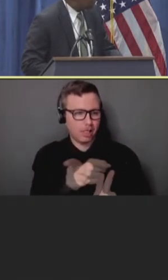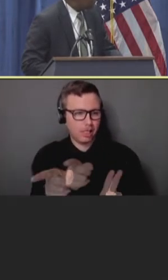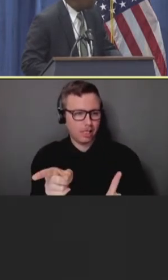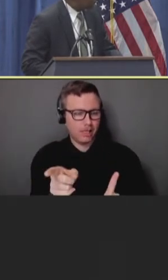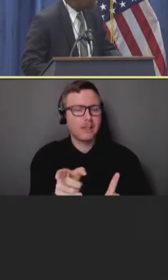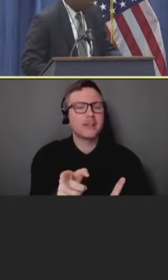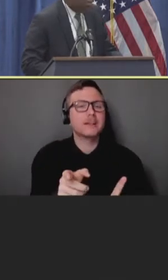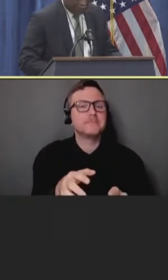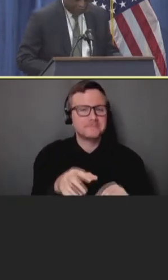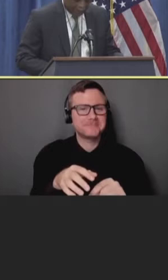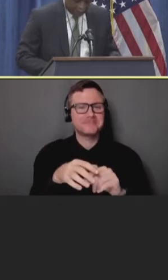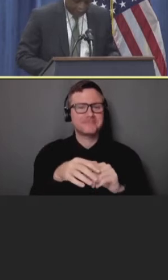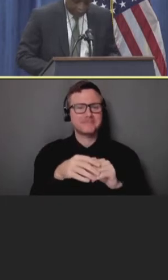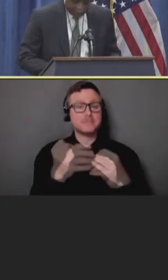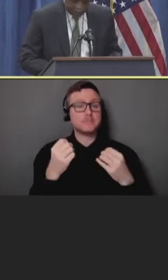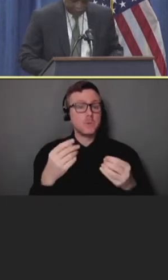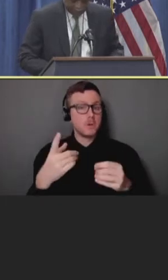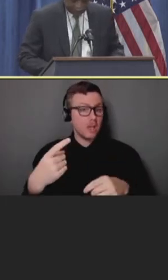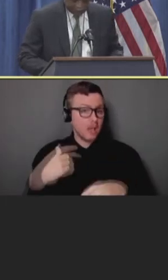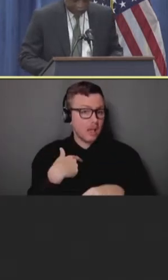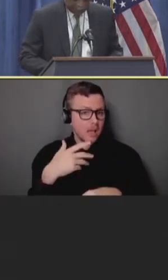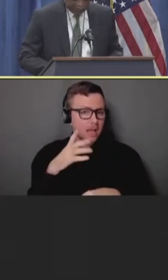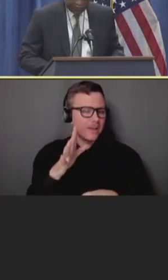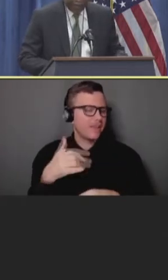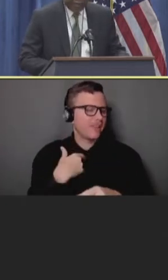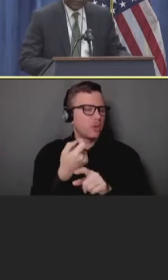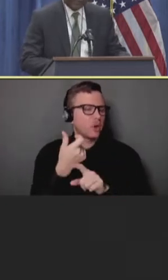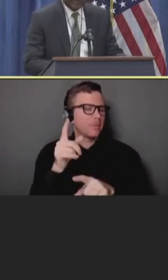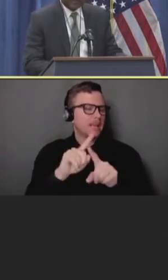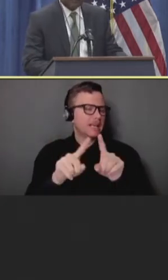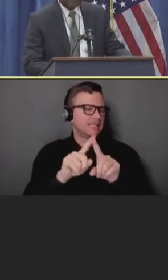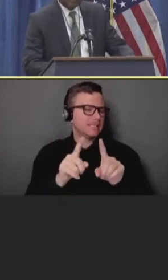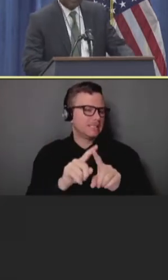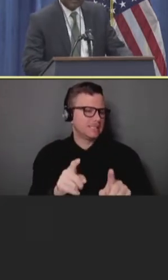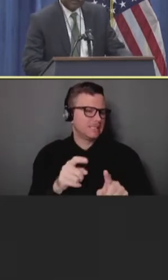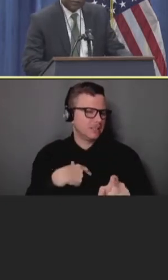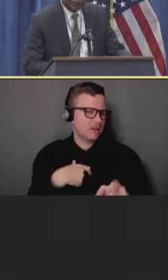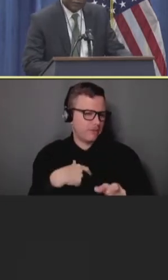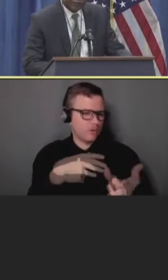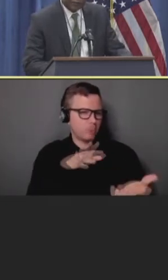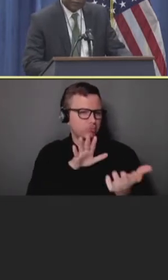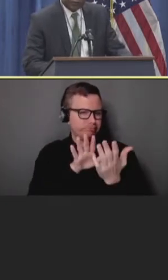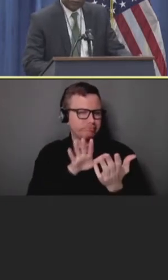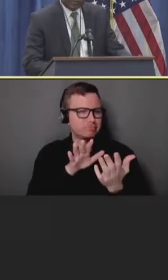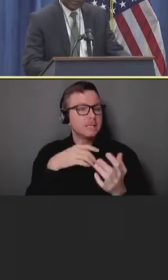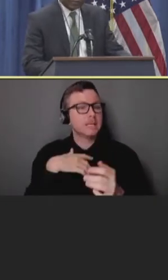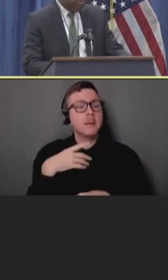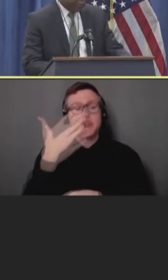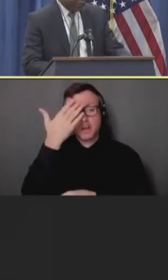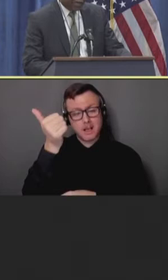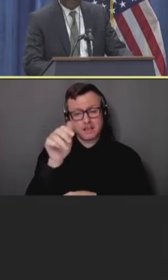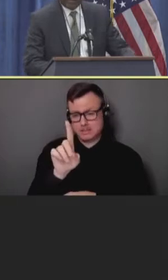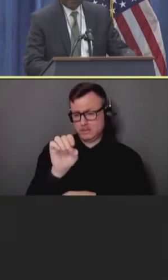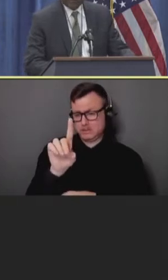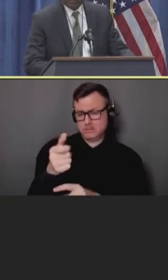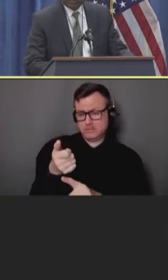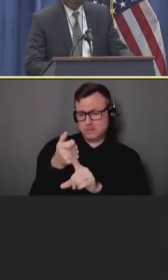So I'm going to take a little different tact because the DoD has had a lot of experience,